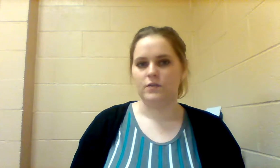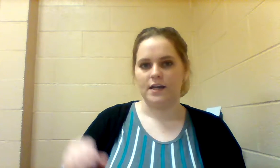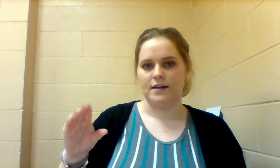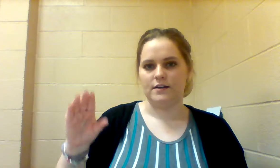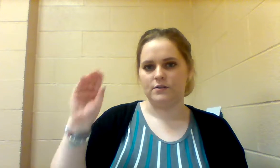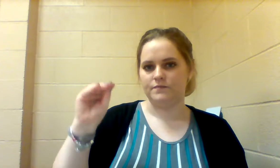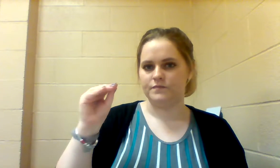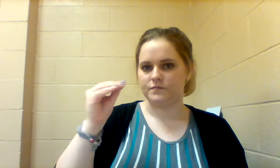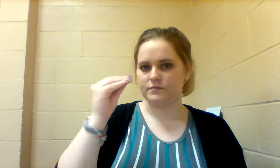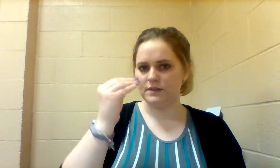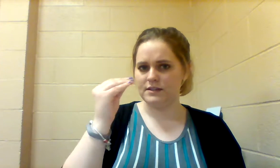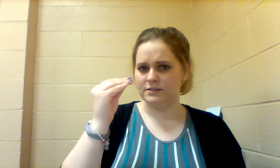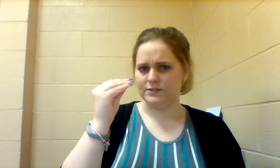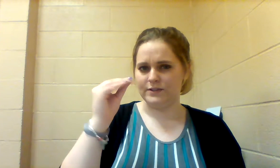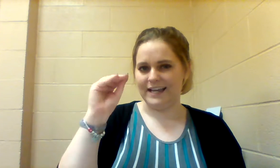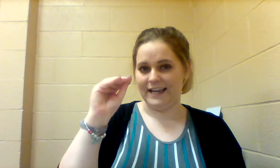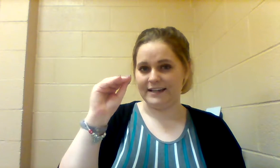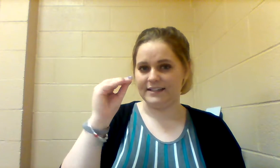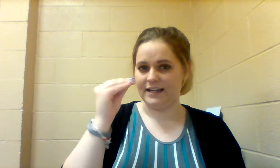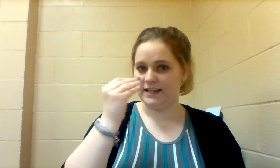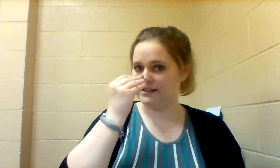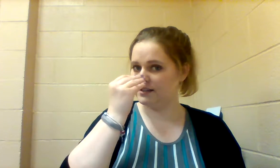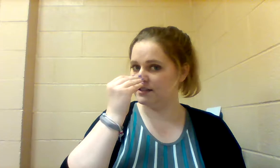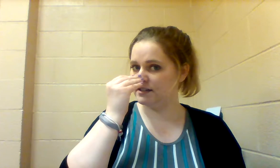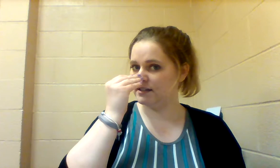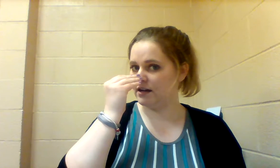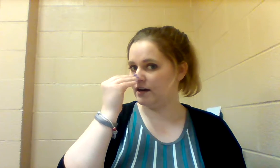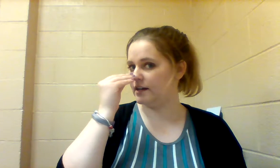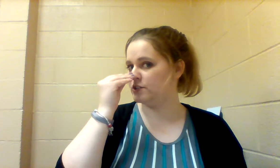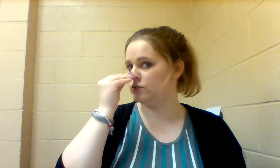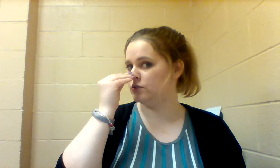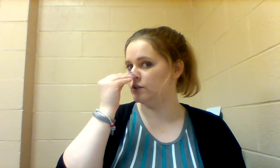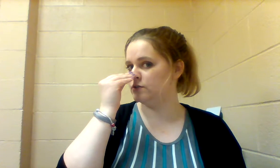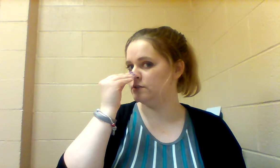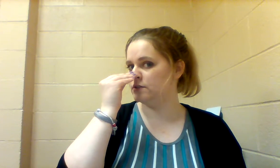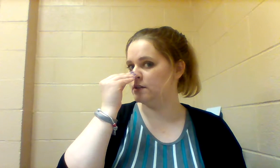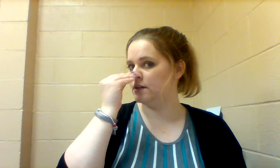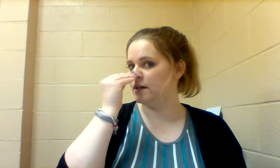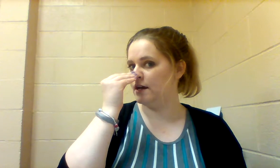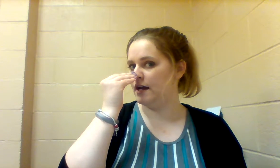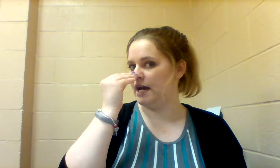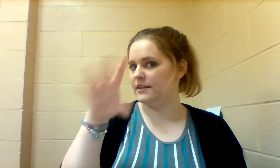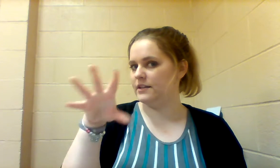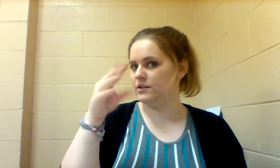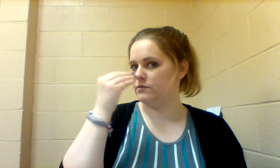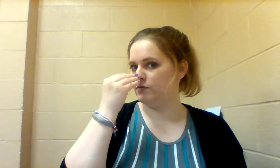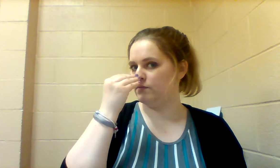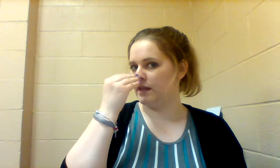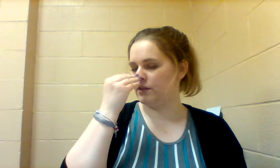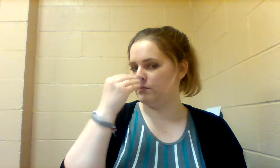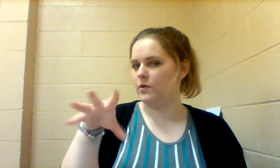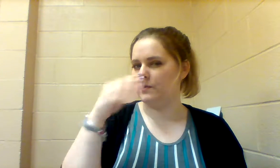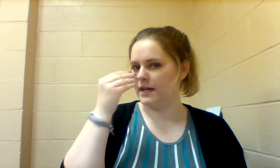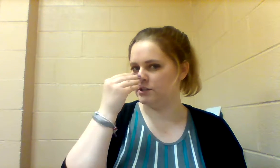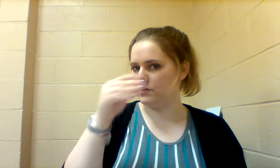DON'T CARE so the "and" hand against your nose and then you like throw it away